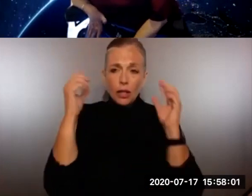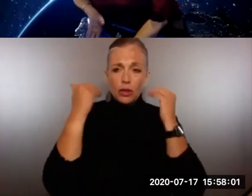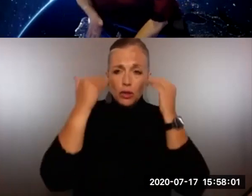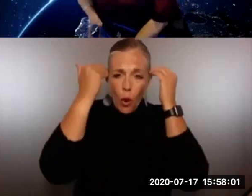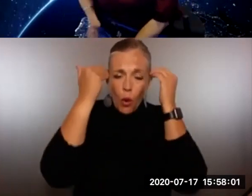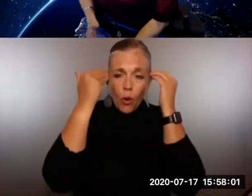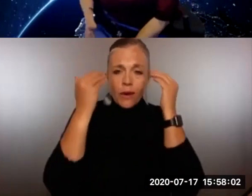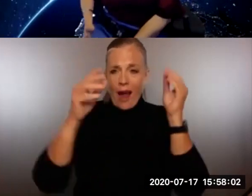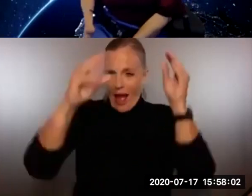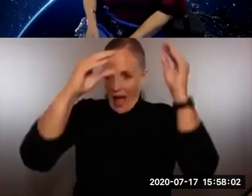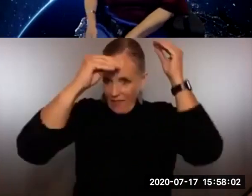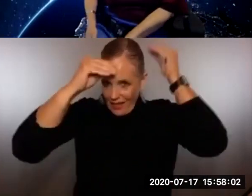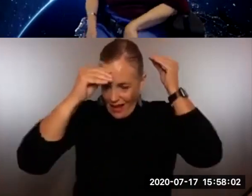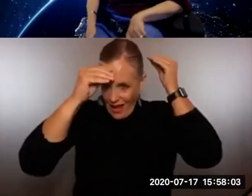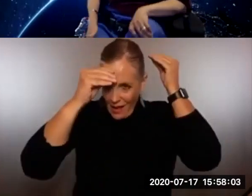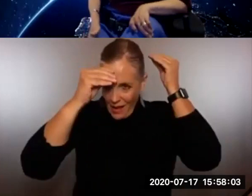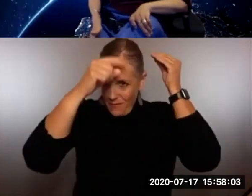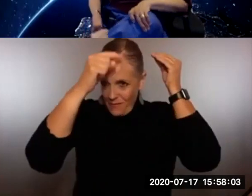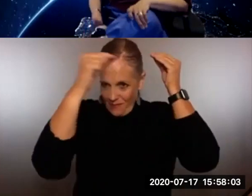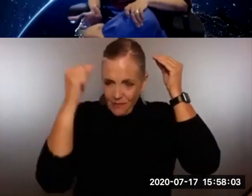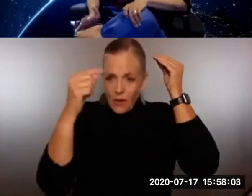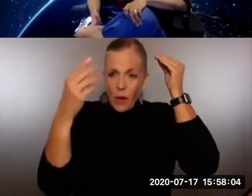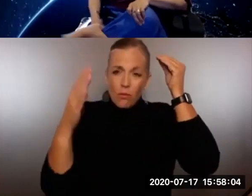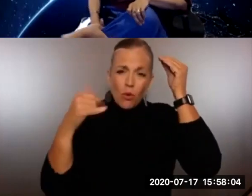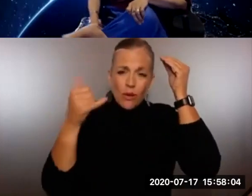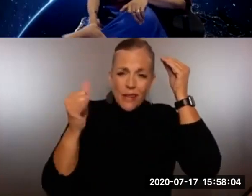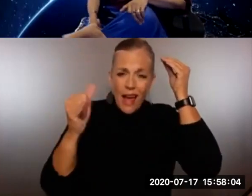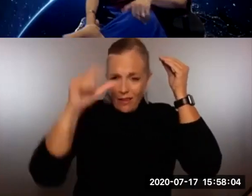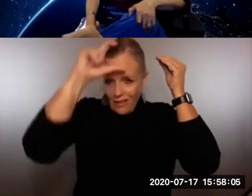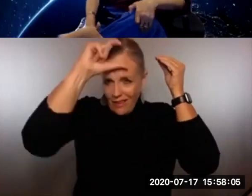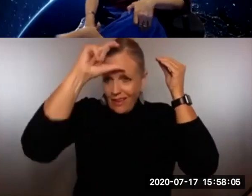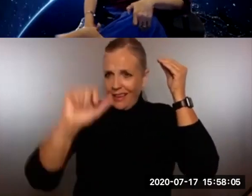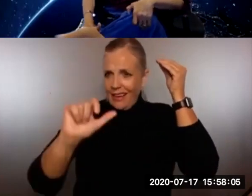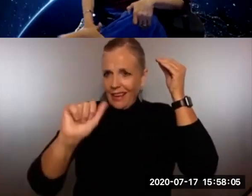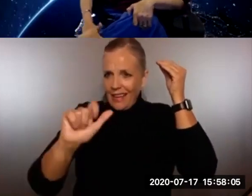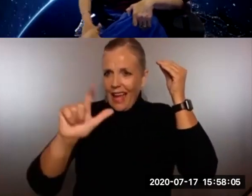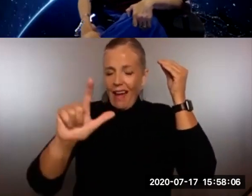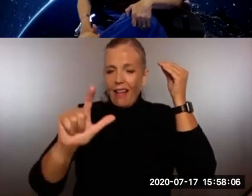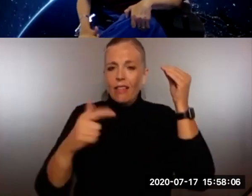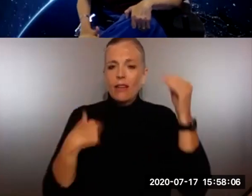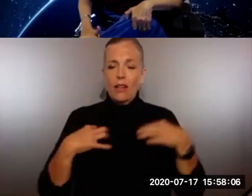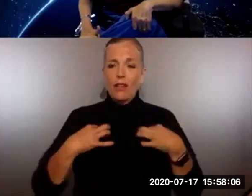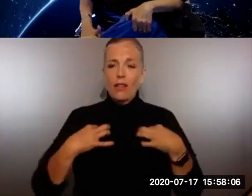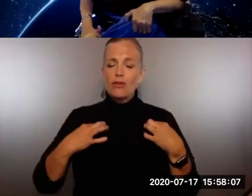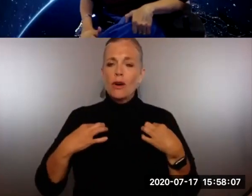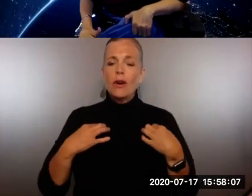with the word CAL on the front. I'm wearing a dark blue shirt with the word BERKELEY on it.